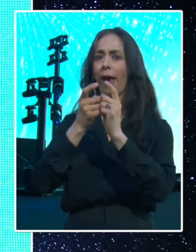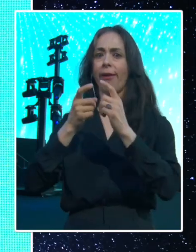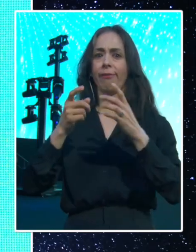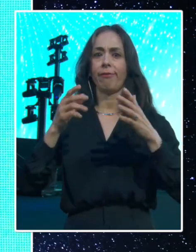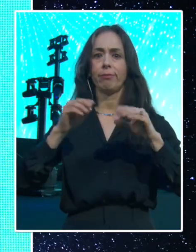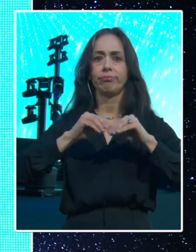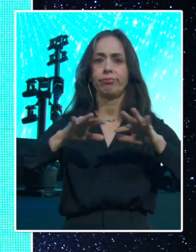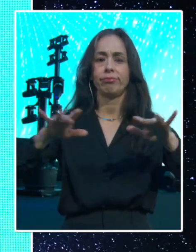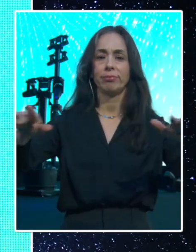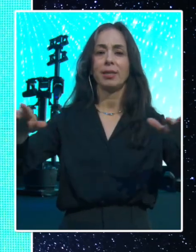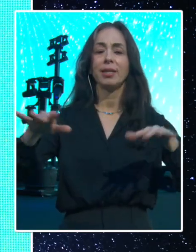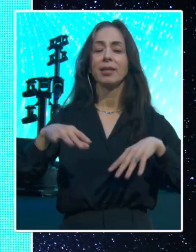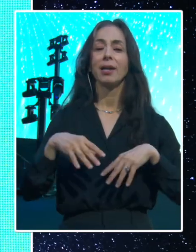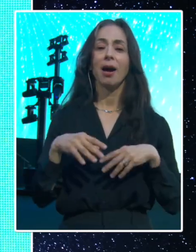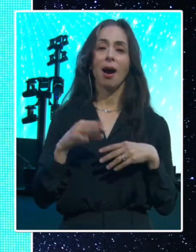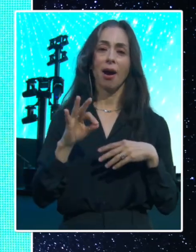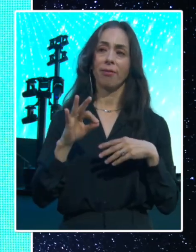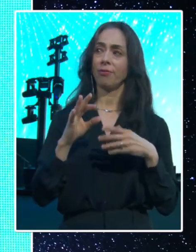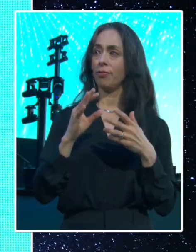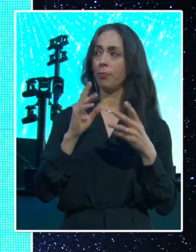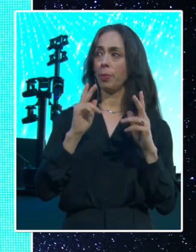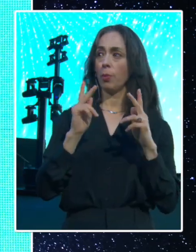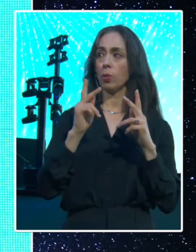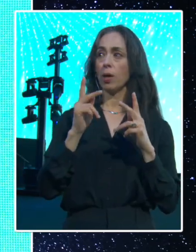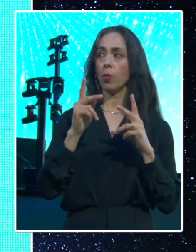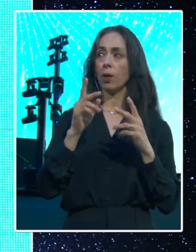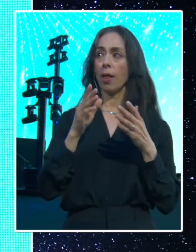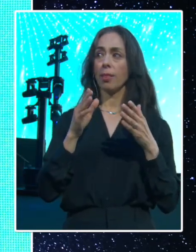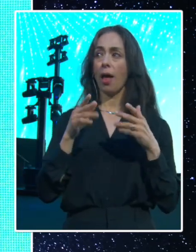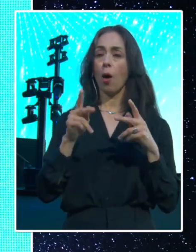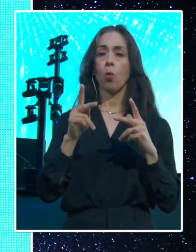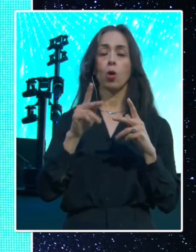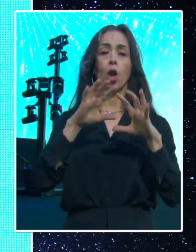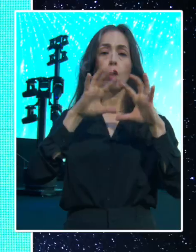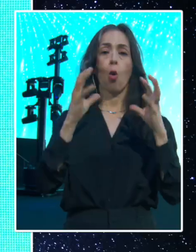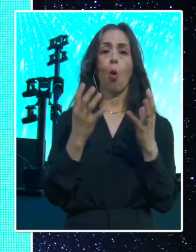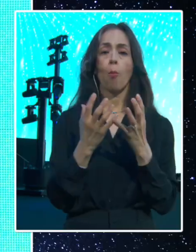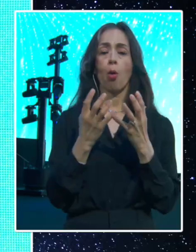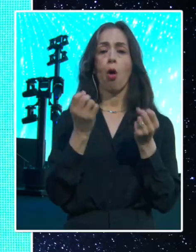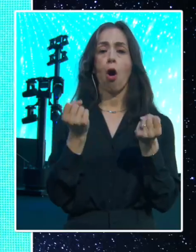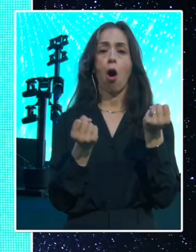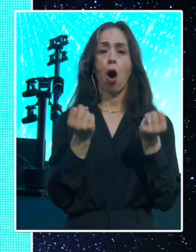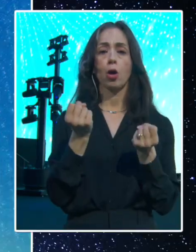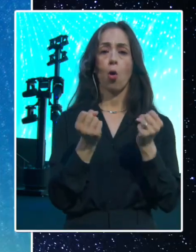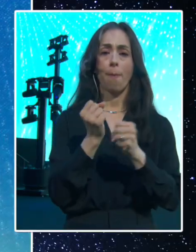enabling Volvo and other global automakers to advance their autonomous driving programs.